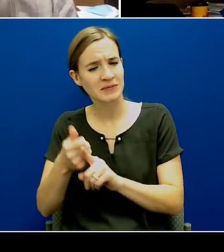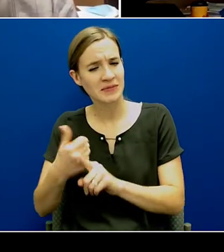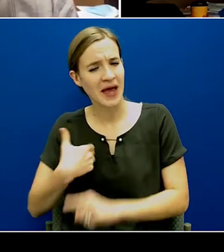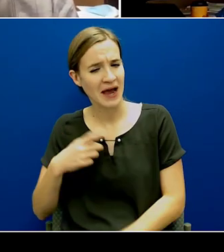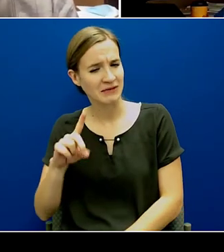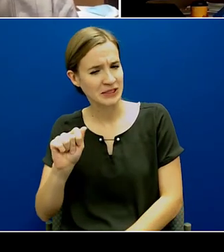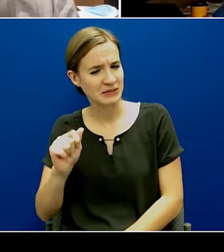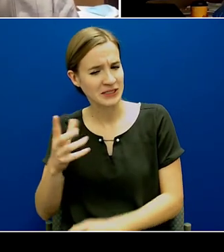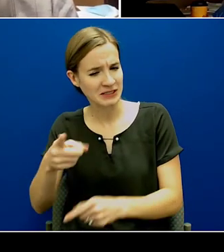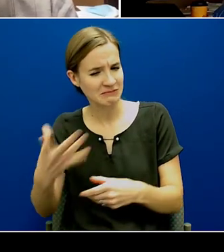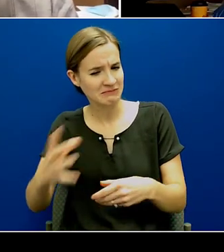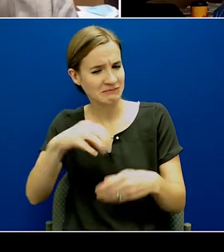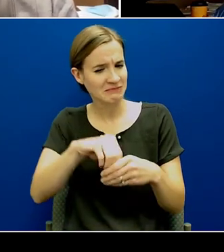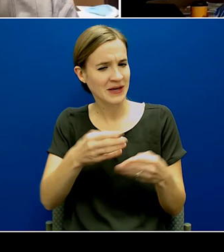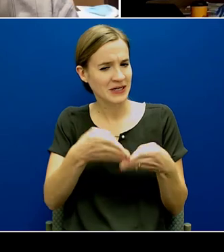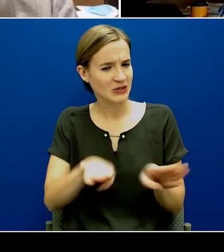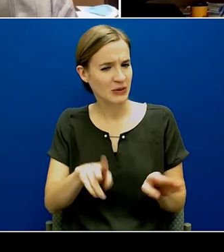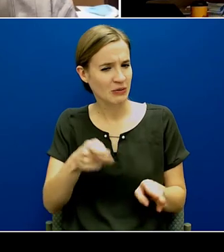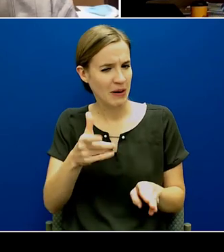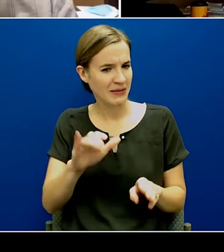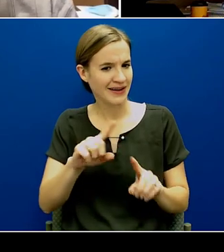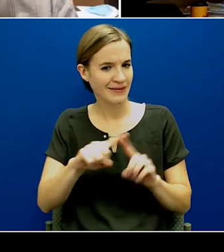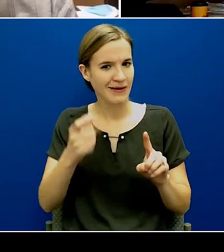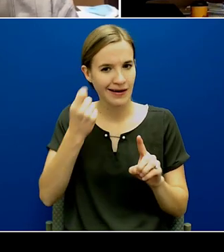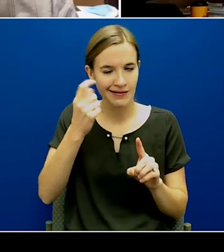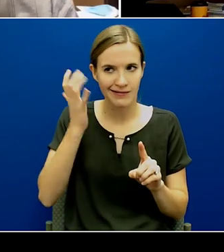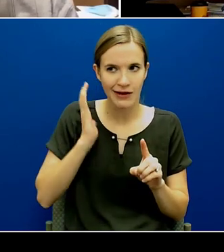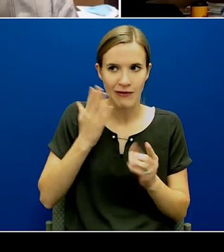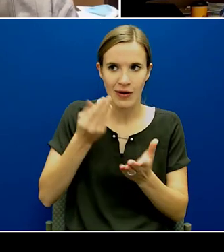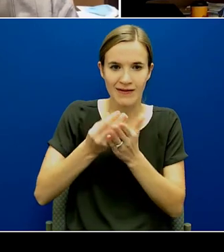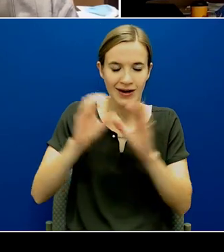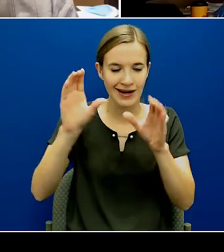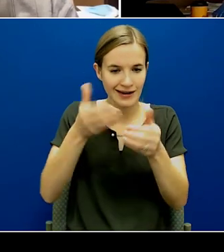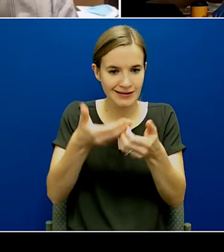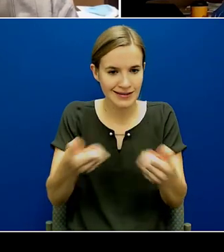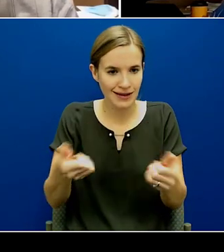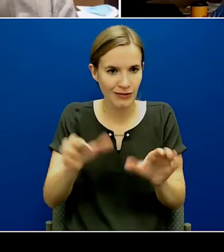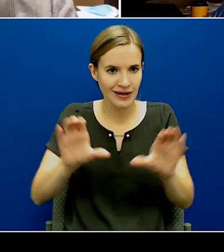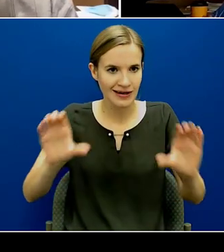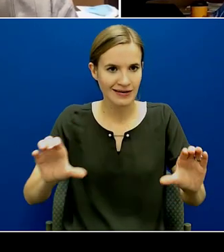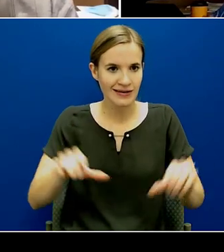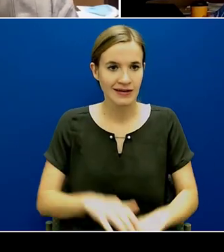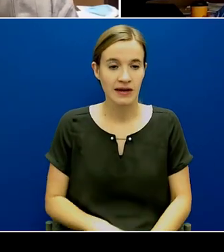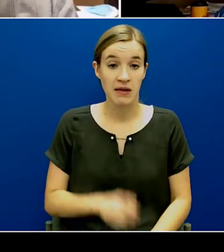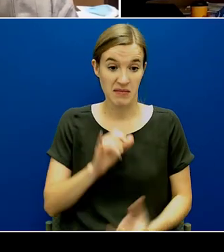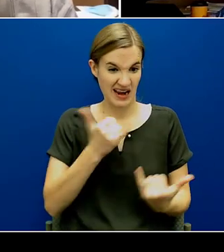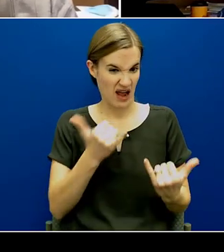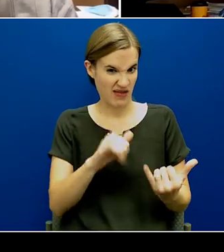5317, which was reverse commute and job access. And that really helped because we